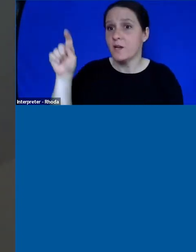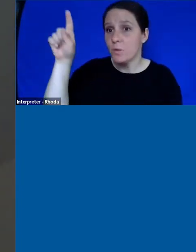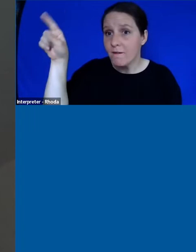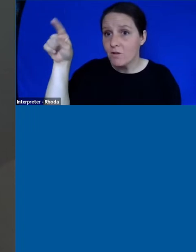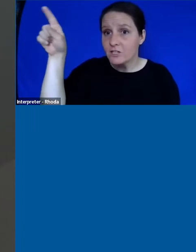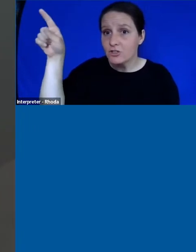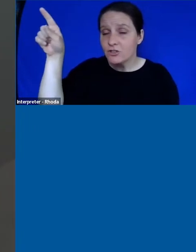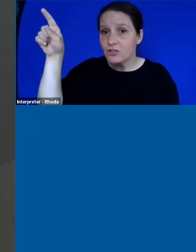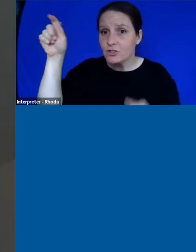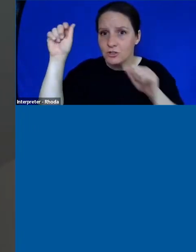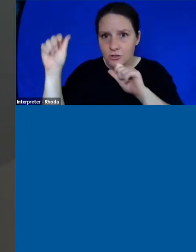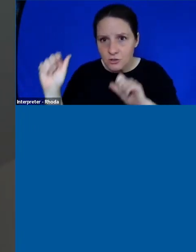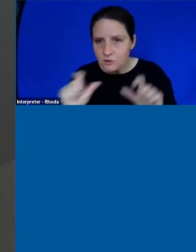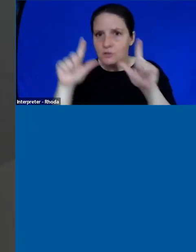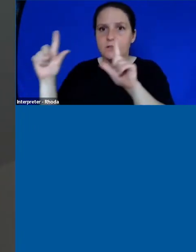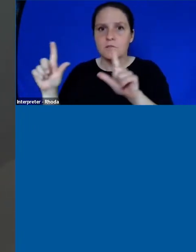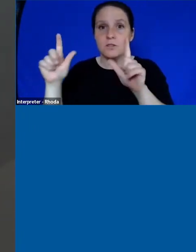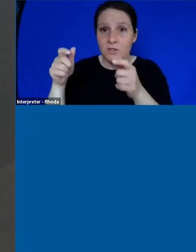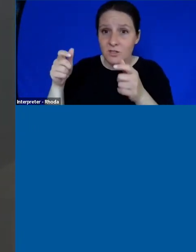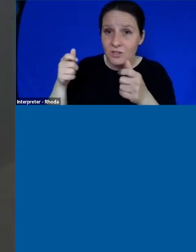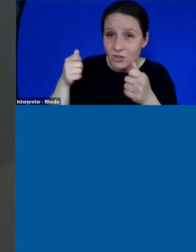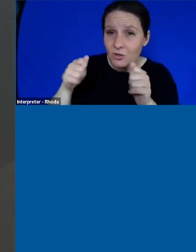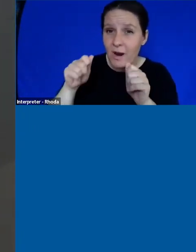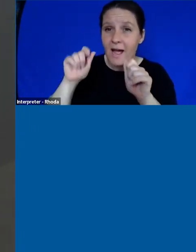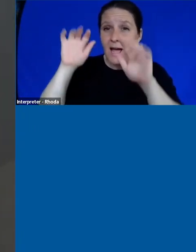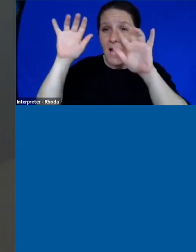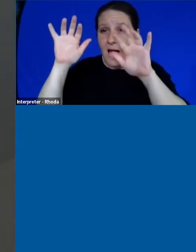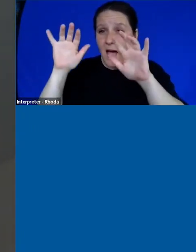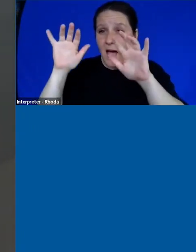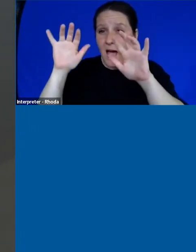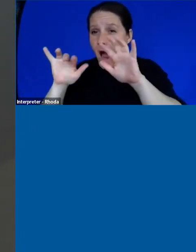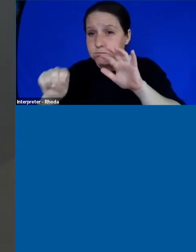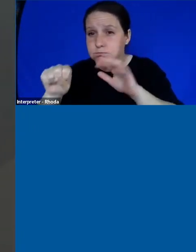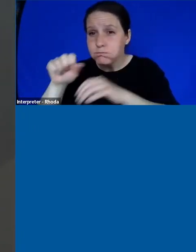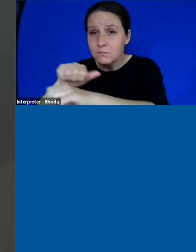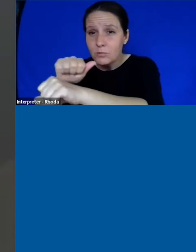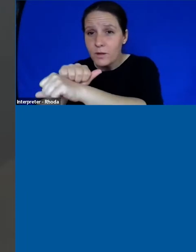meant that as soon as you actually tried to find the appointment listed on the screen, that appointment was gone.